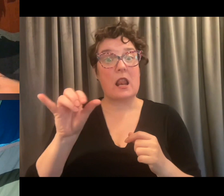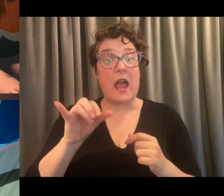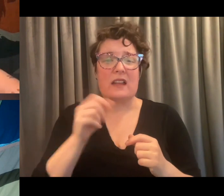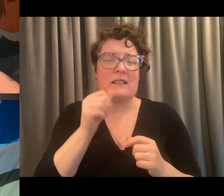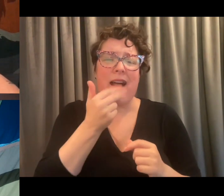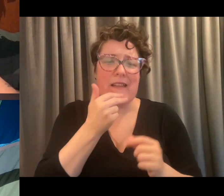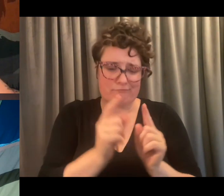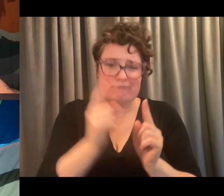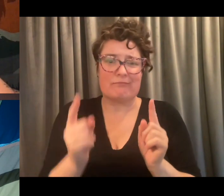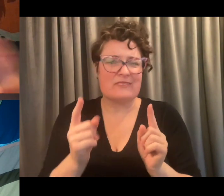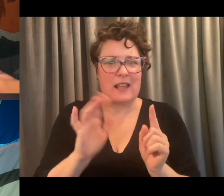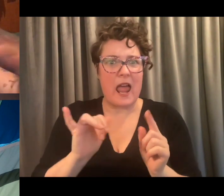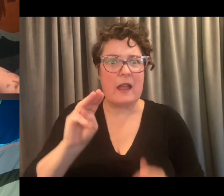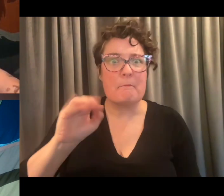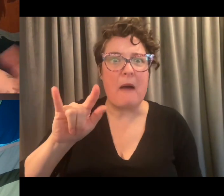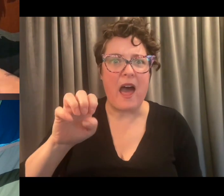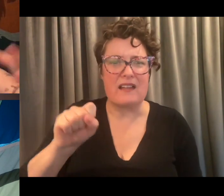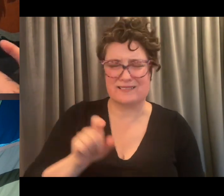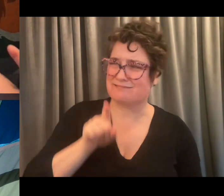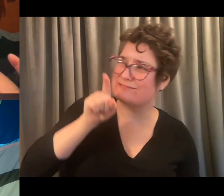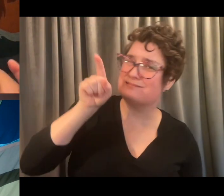Like they get blown back a mile and then come back a mile.